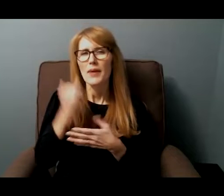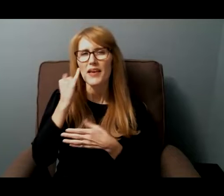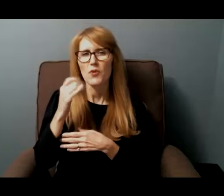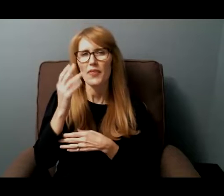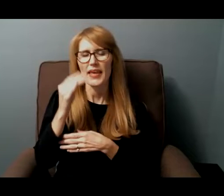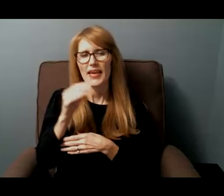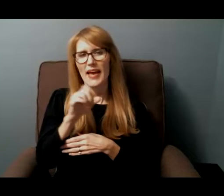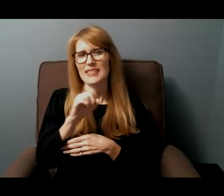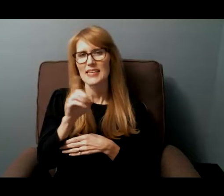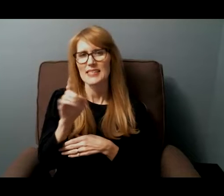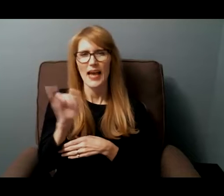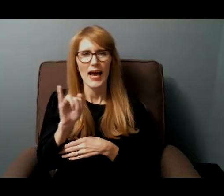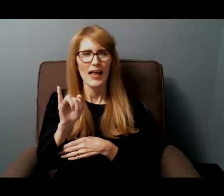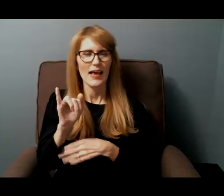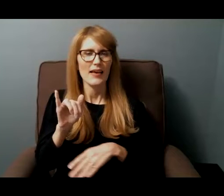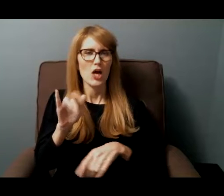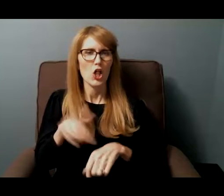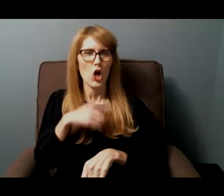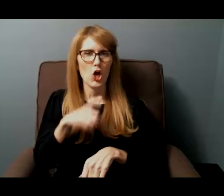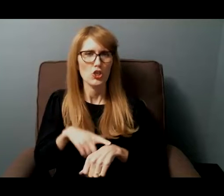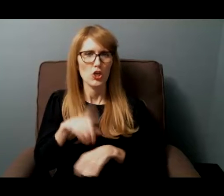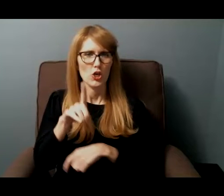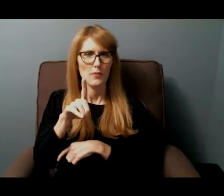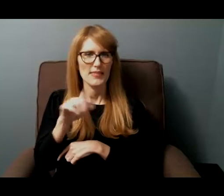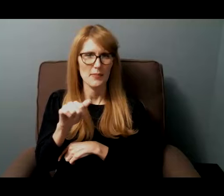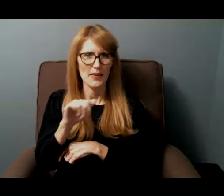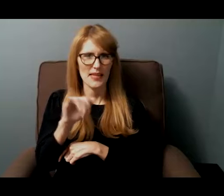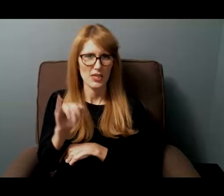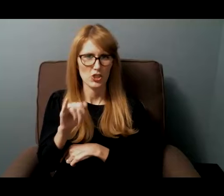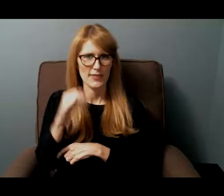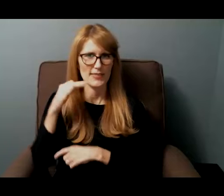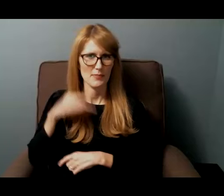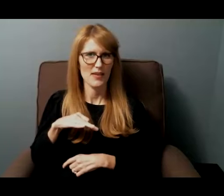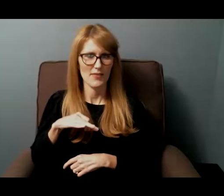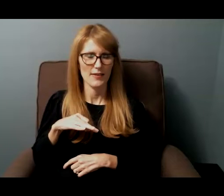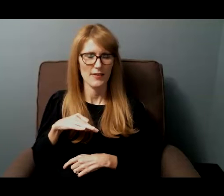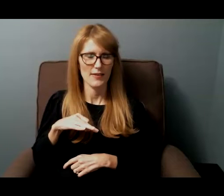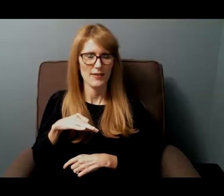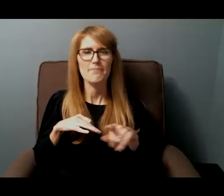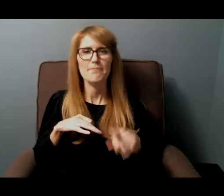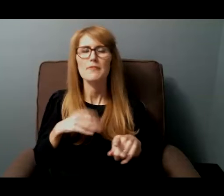long term disability insurance benefit. And I say that because the person's disability,